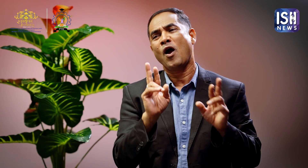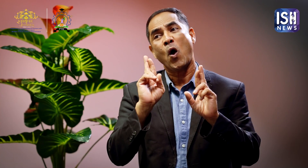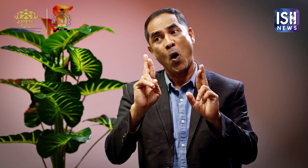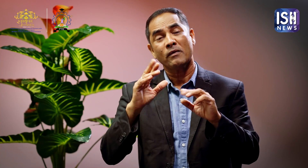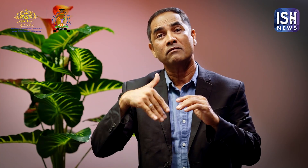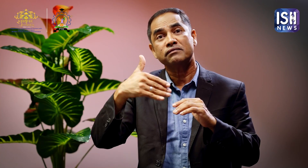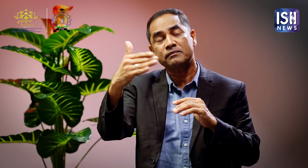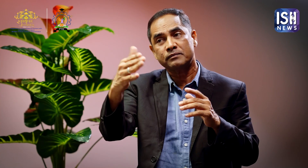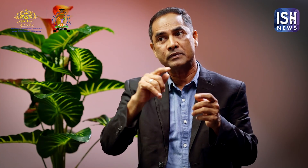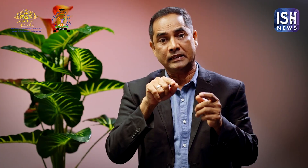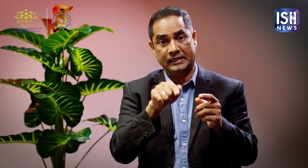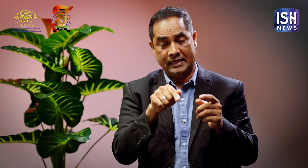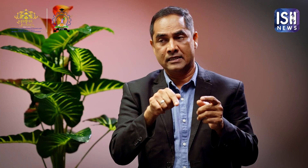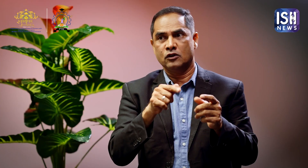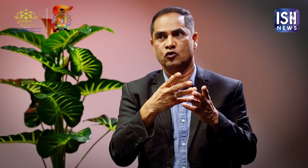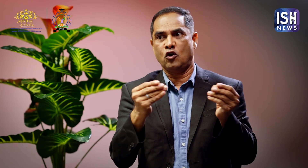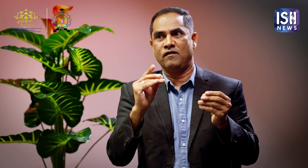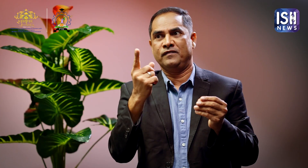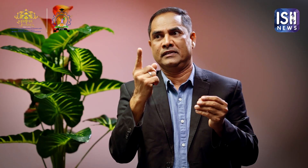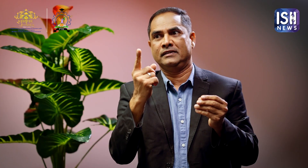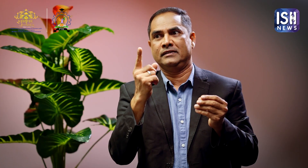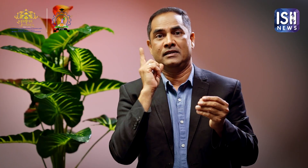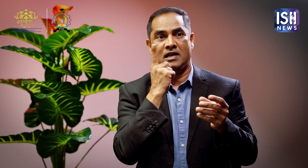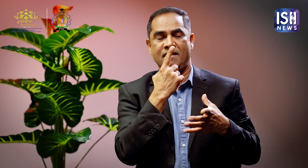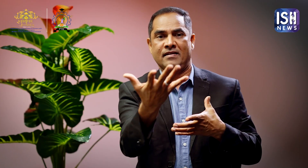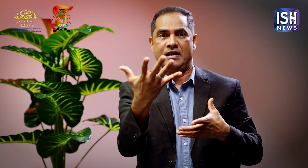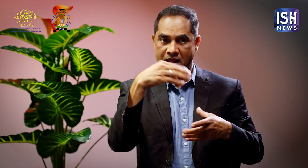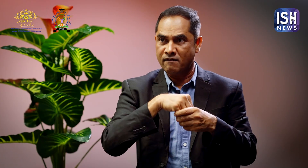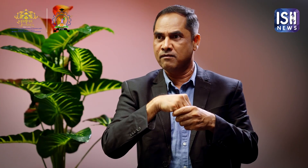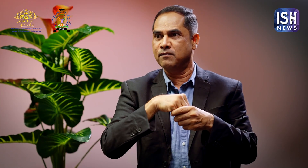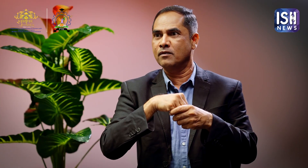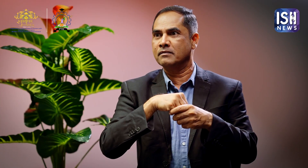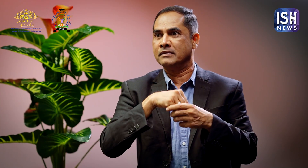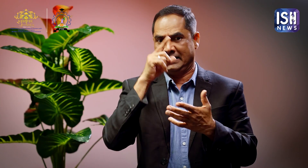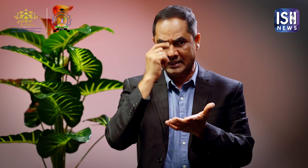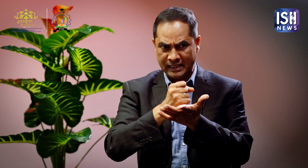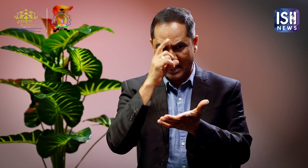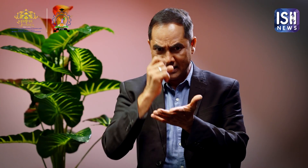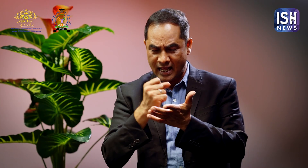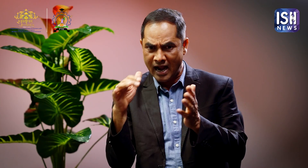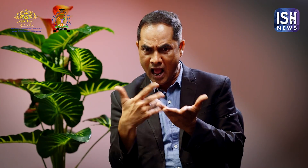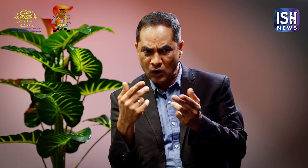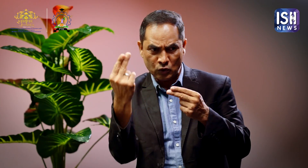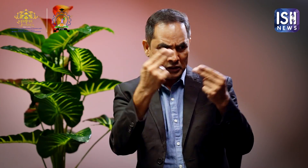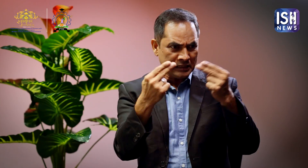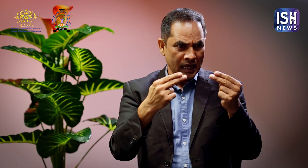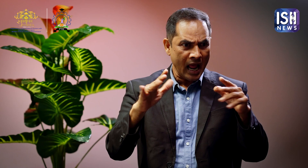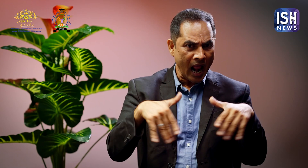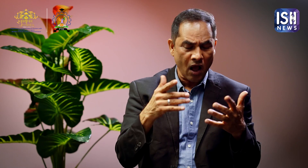I truly hope that in the future, the best approach will be to involve Deaf professionals in decision-making and planning.